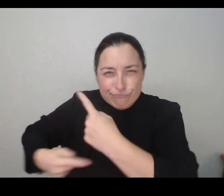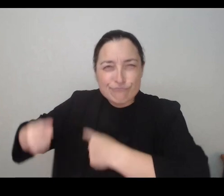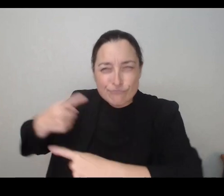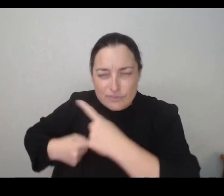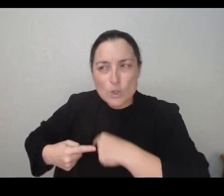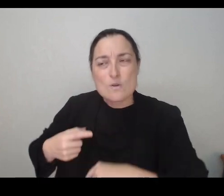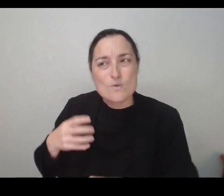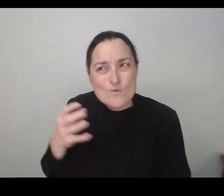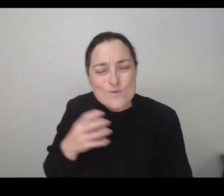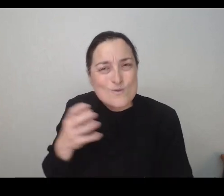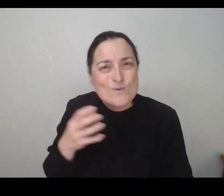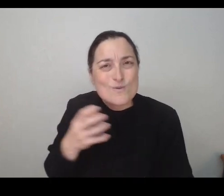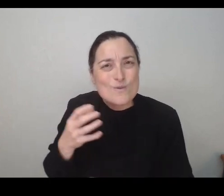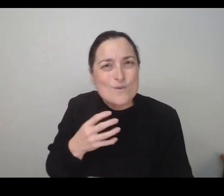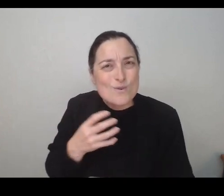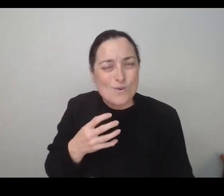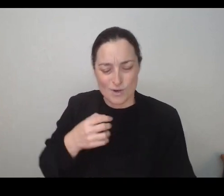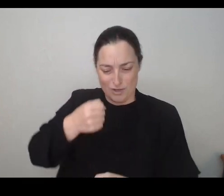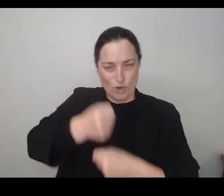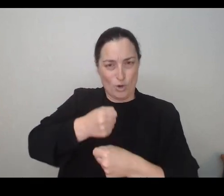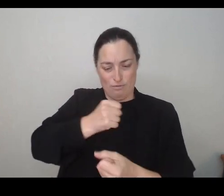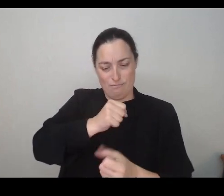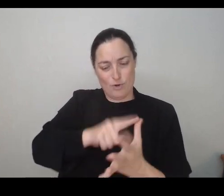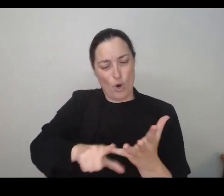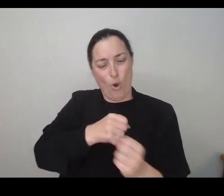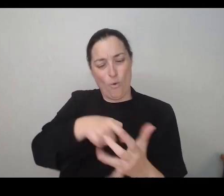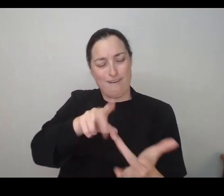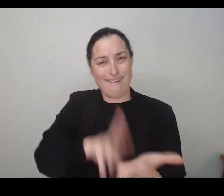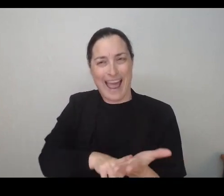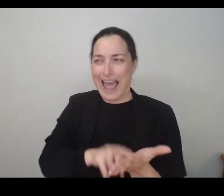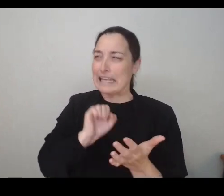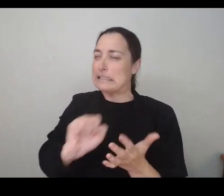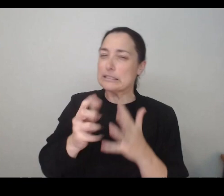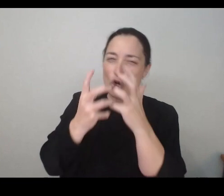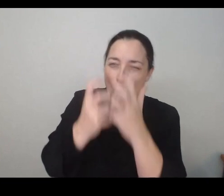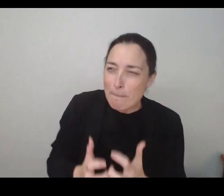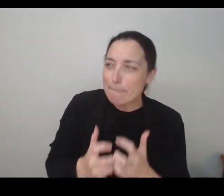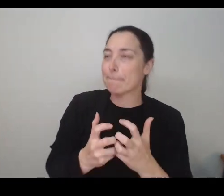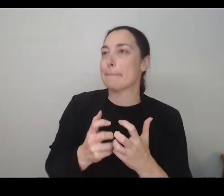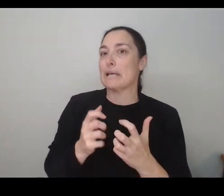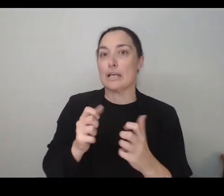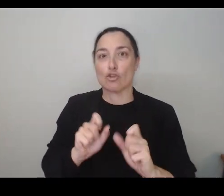to consider Gauguin, his complexity, the contradictions, and also the magic.